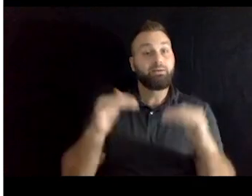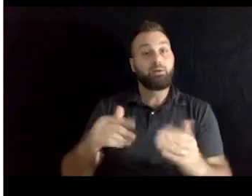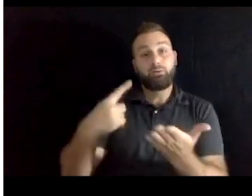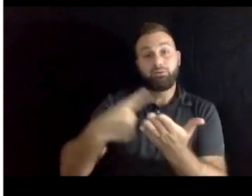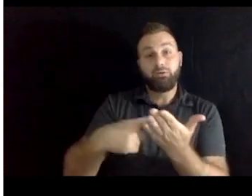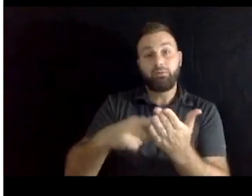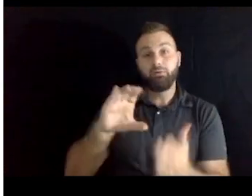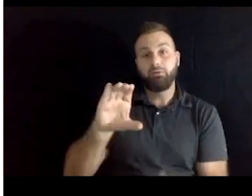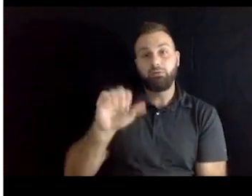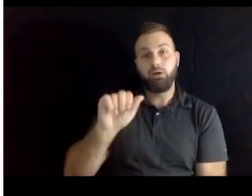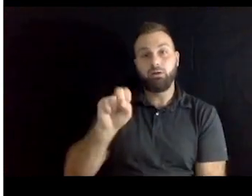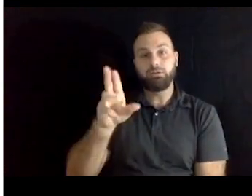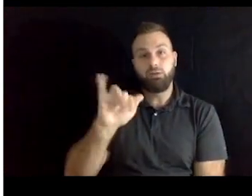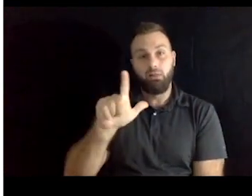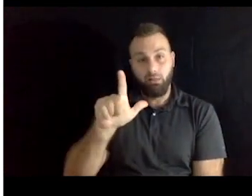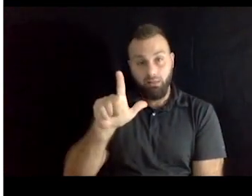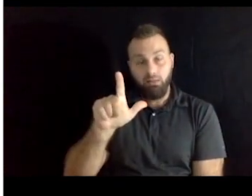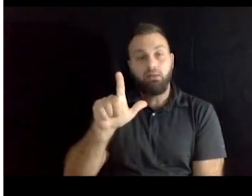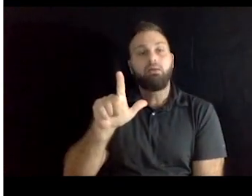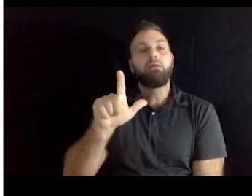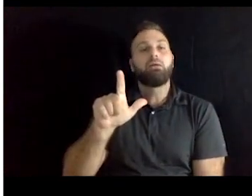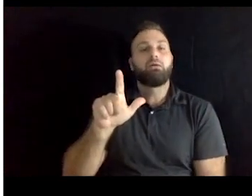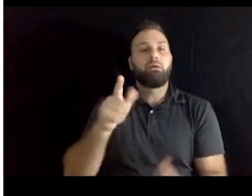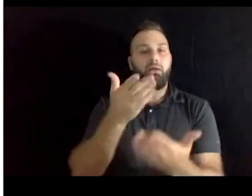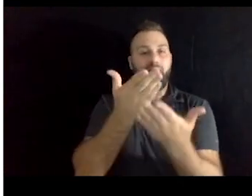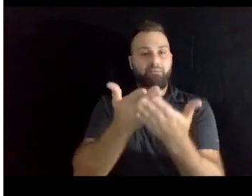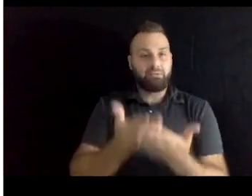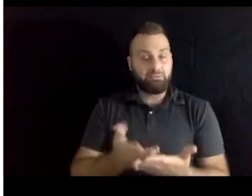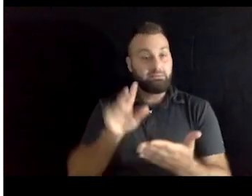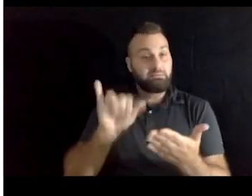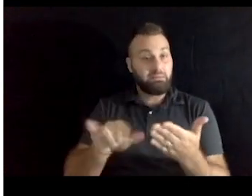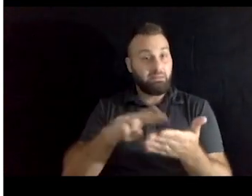minutes talking about causal evidence. Causal evidence is evidence that